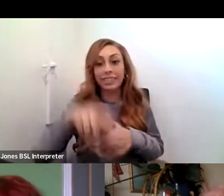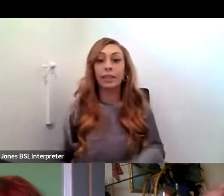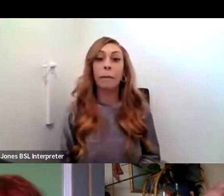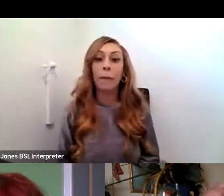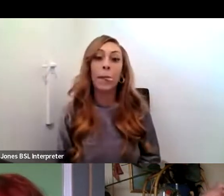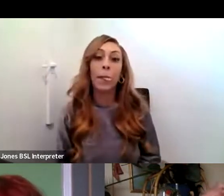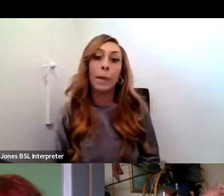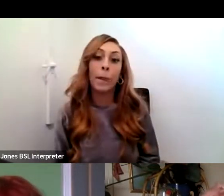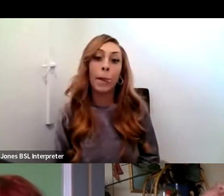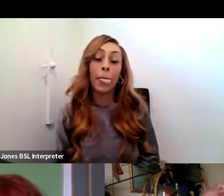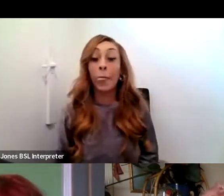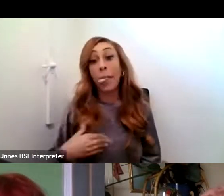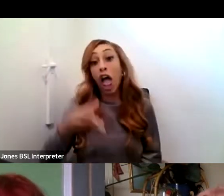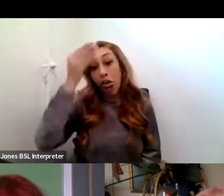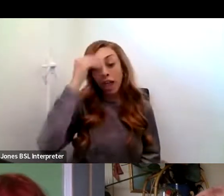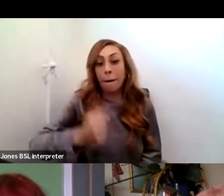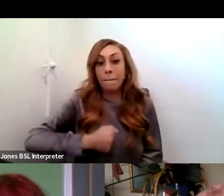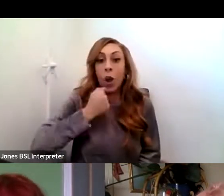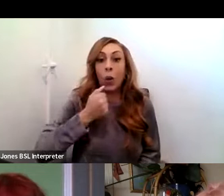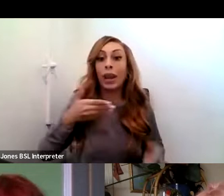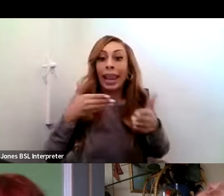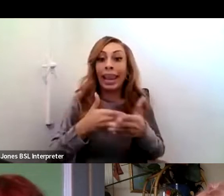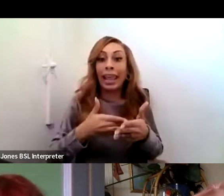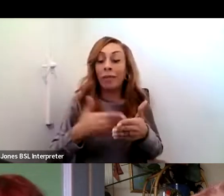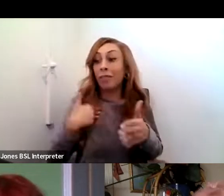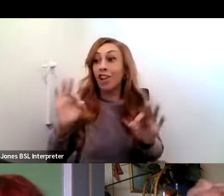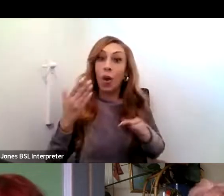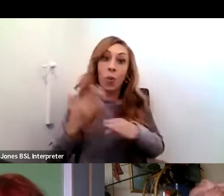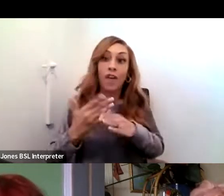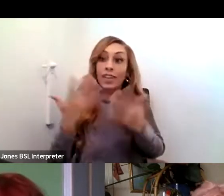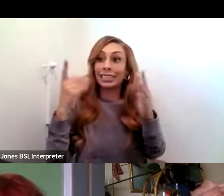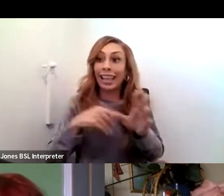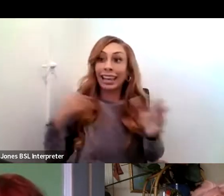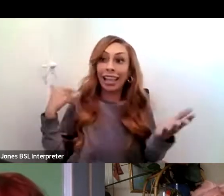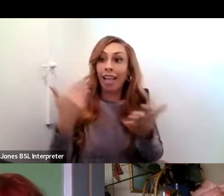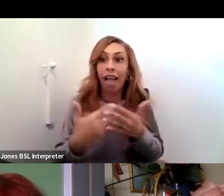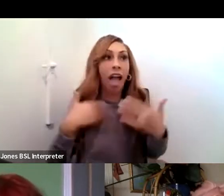I also got to learn my limits, because I have not worked for the past 10 years, I haven't known what my limits are,